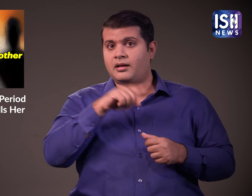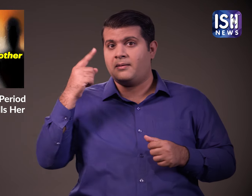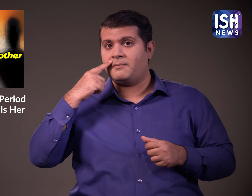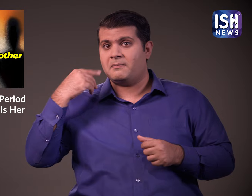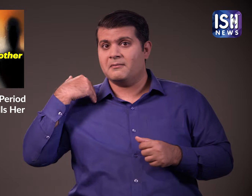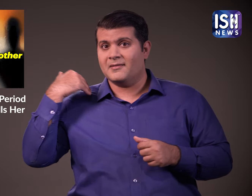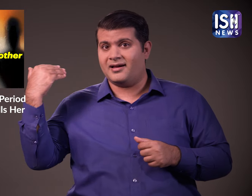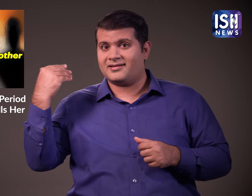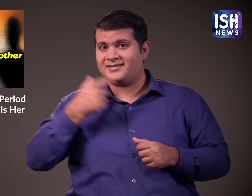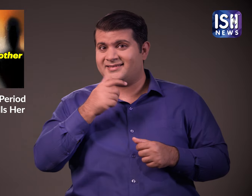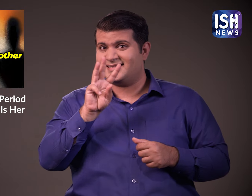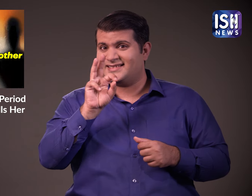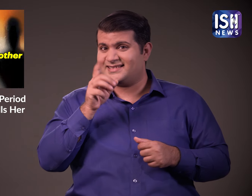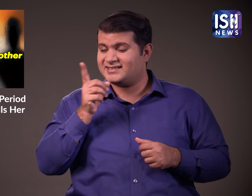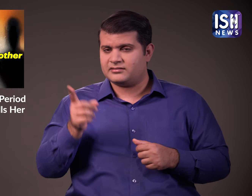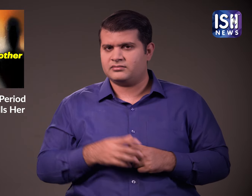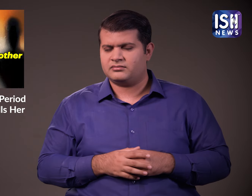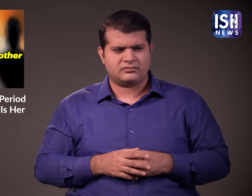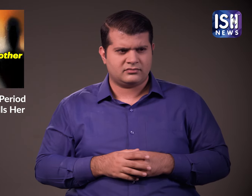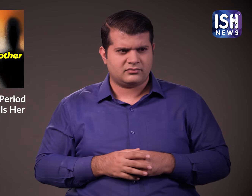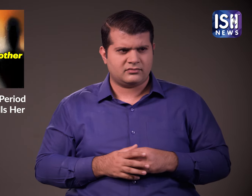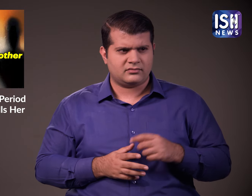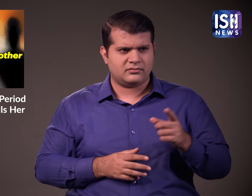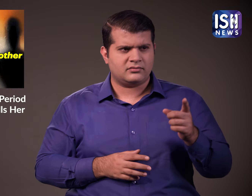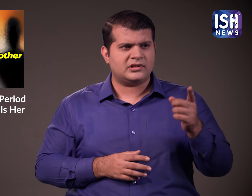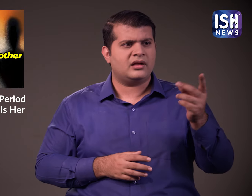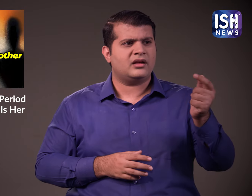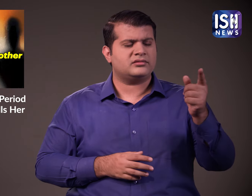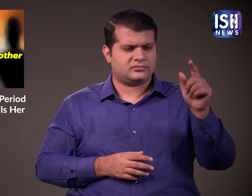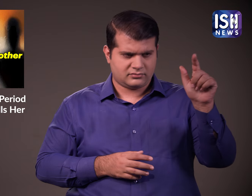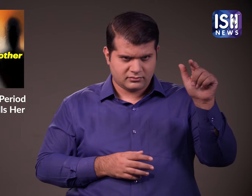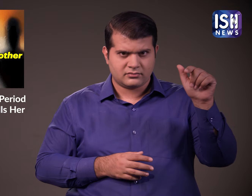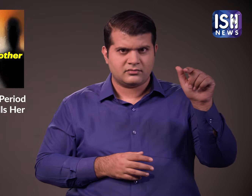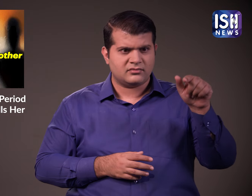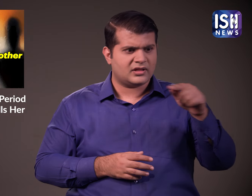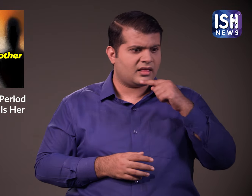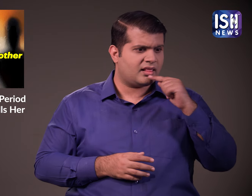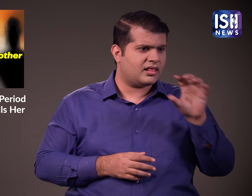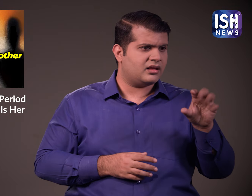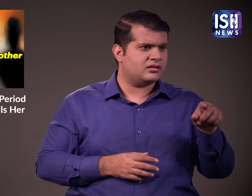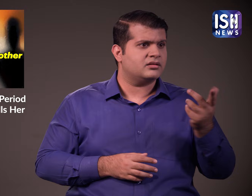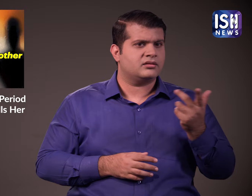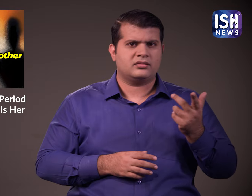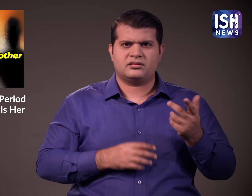When the 30 year old brother saw the red stained, he immediately asked her about it.